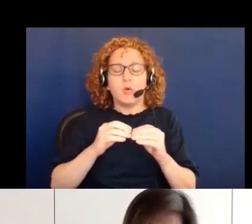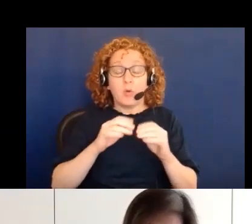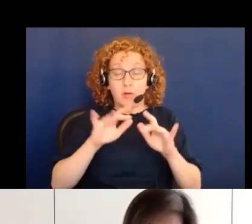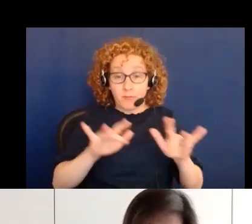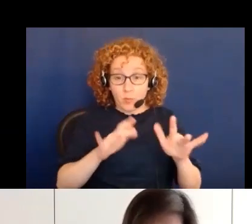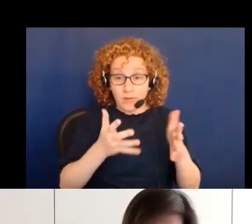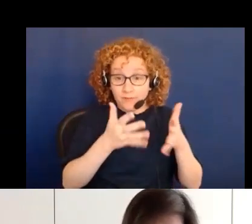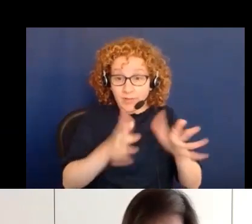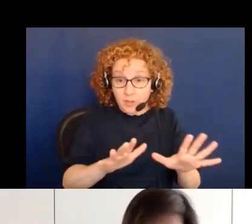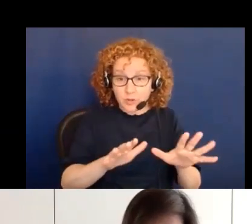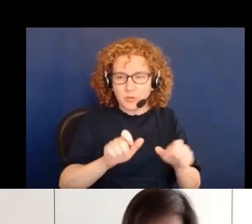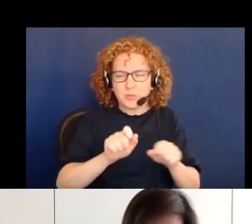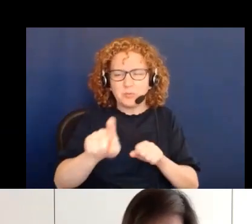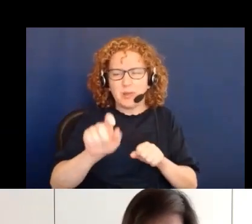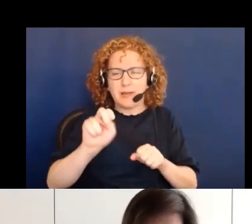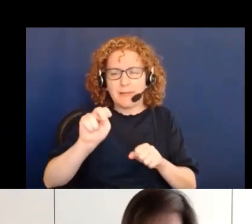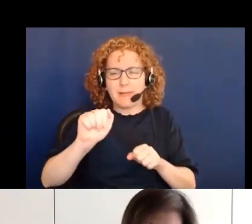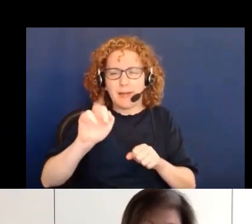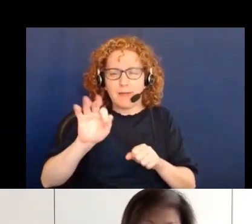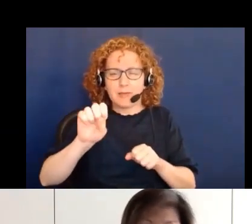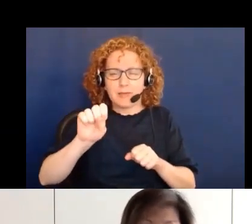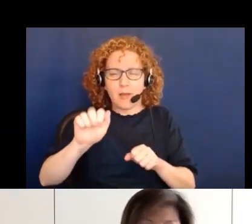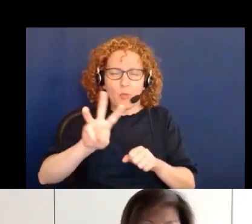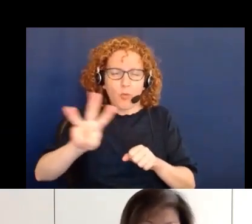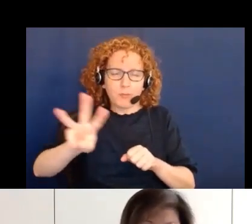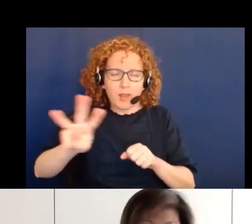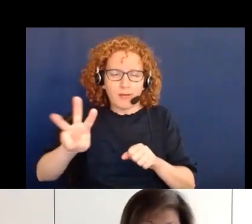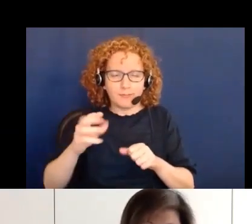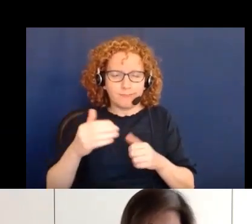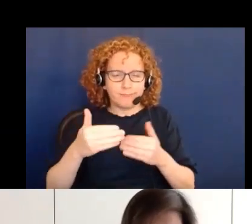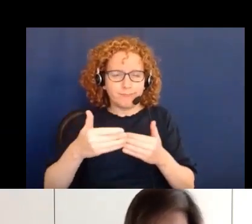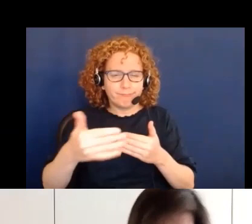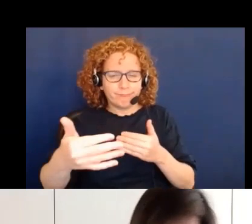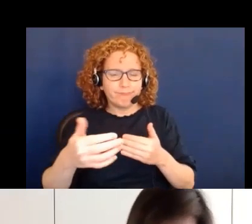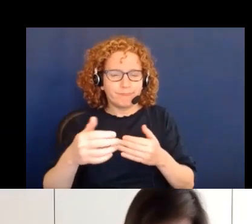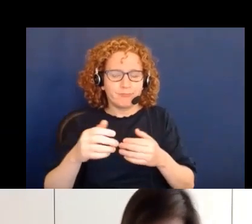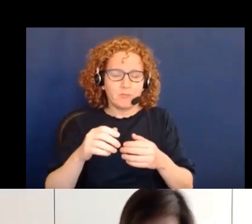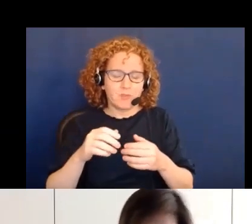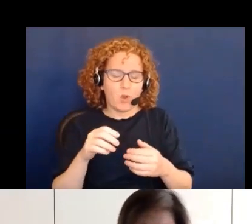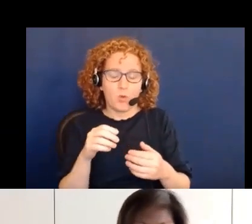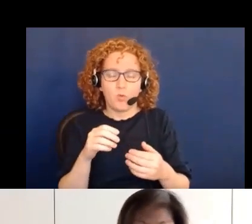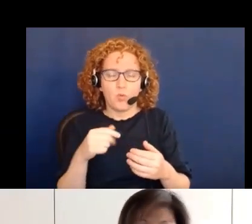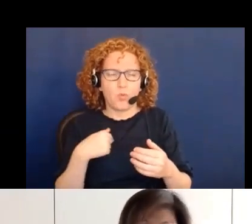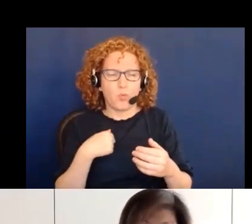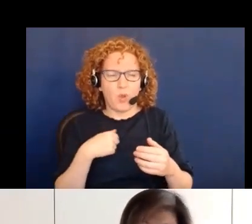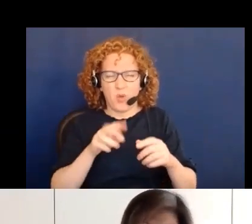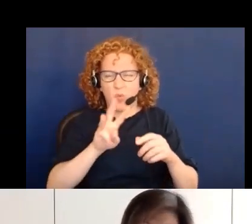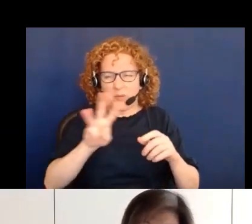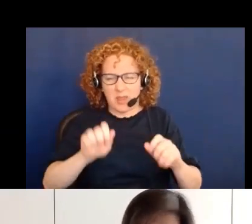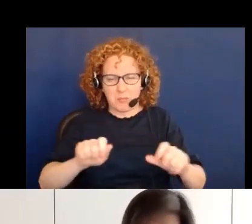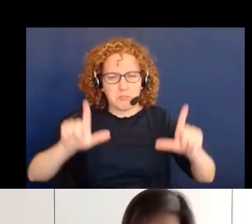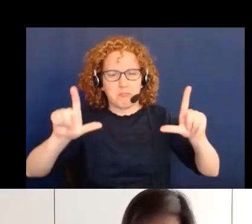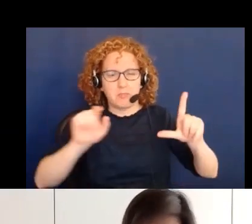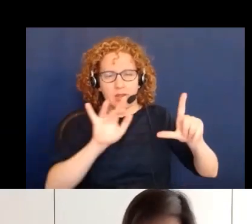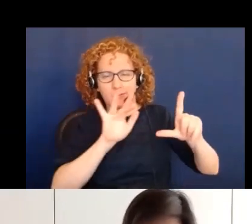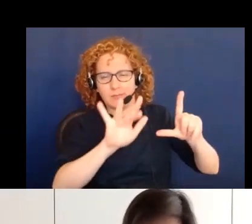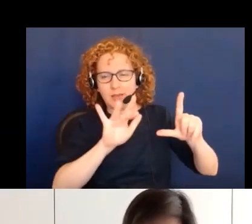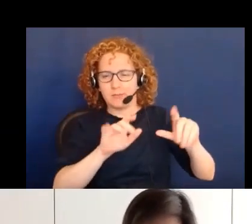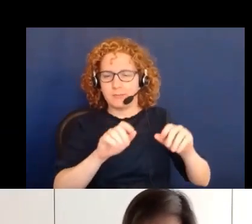if you're looking for the recording. Before where we begin here are a couple of reminders as well